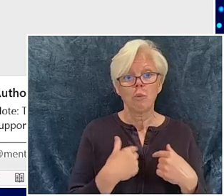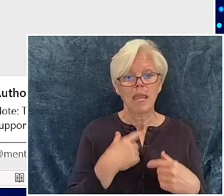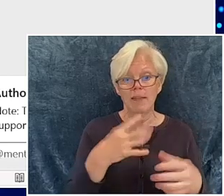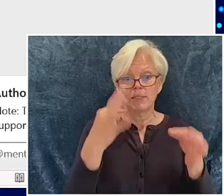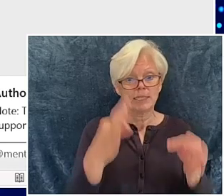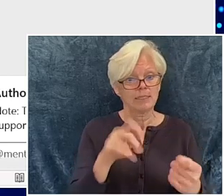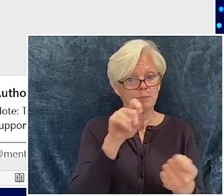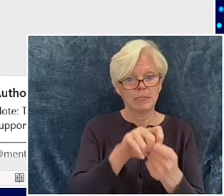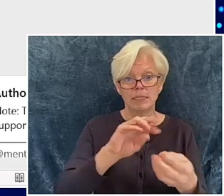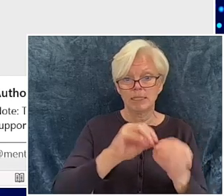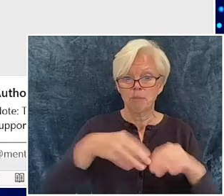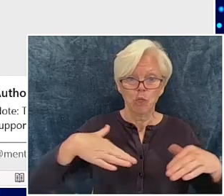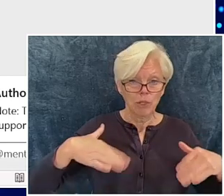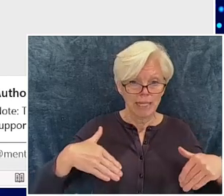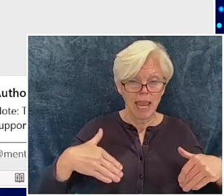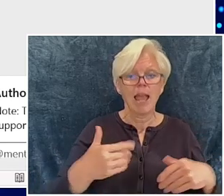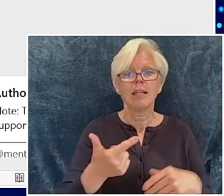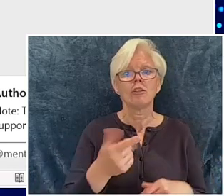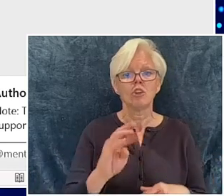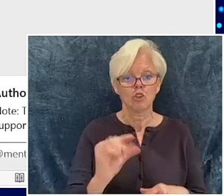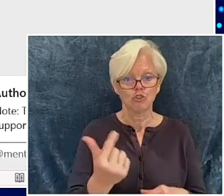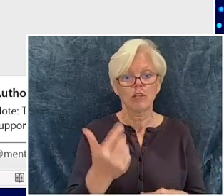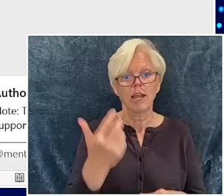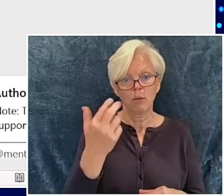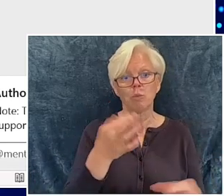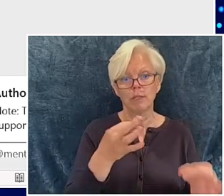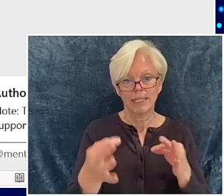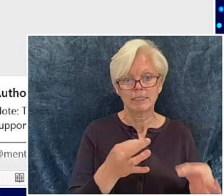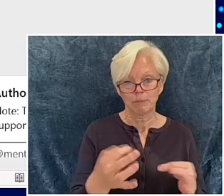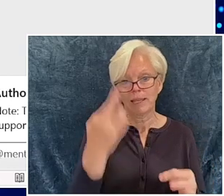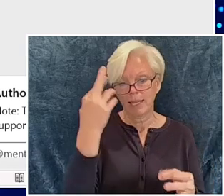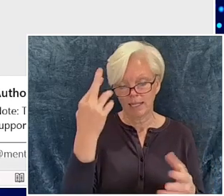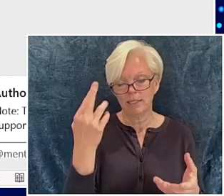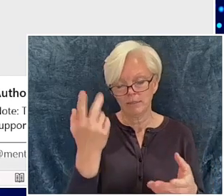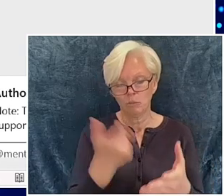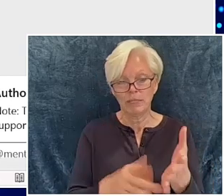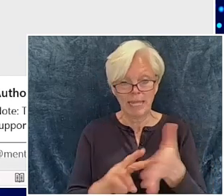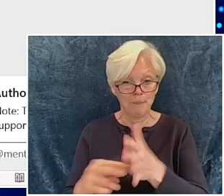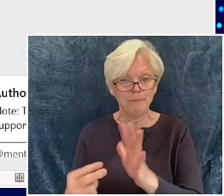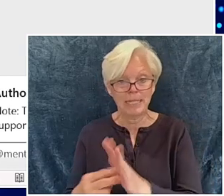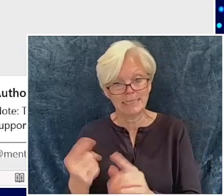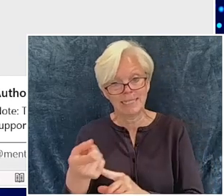Greg will explain the implications of that in just a second. But we wanted to walk through with all of